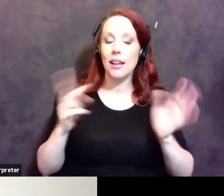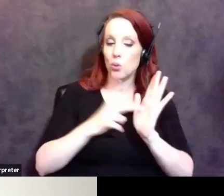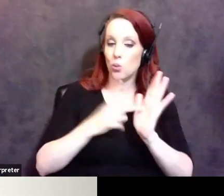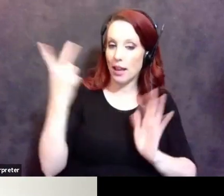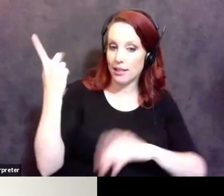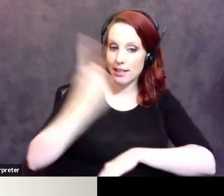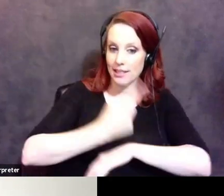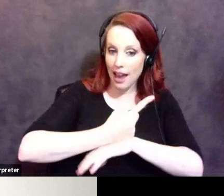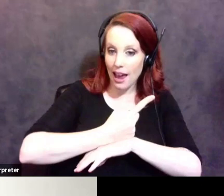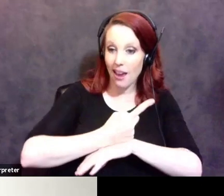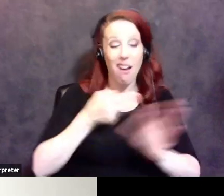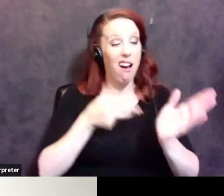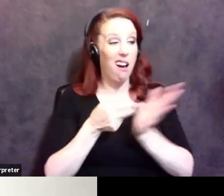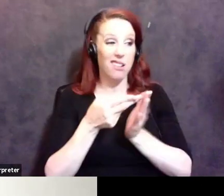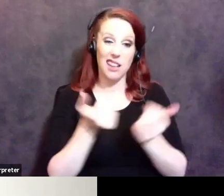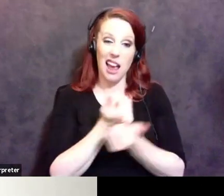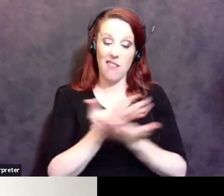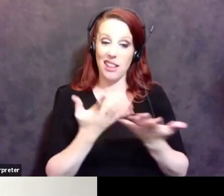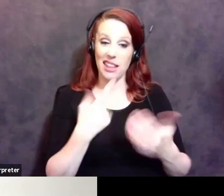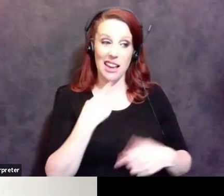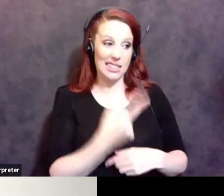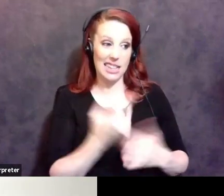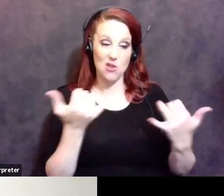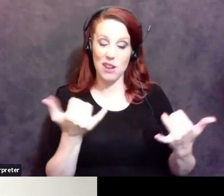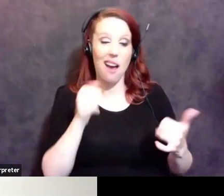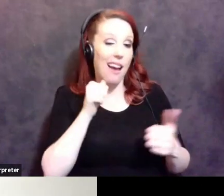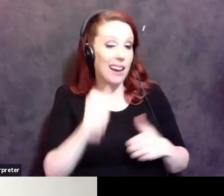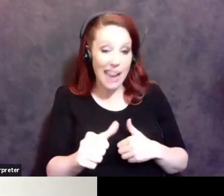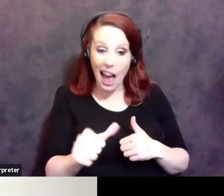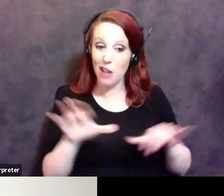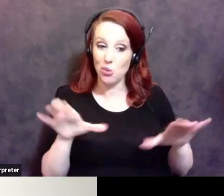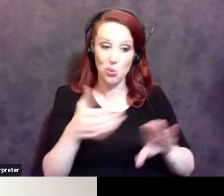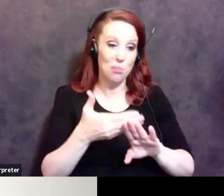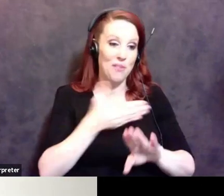everything I am going to tell you now I did not do pre quarantine but I am meditating